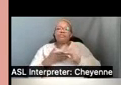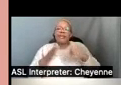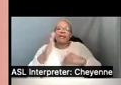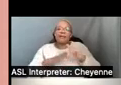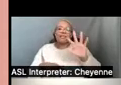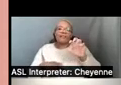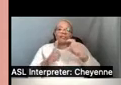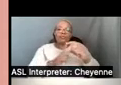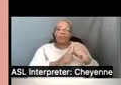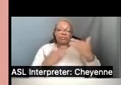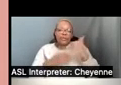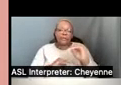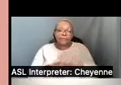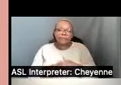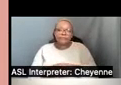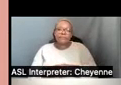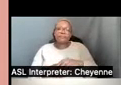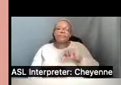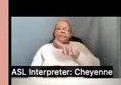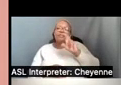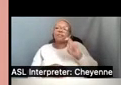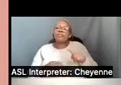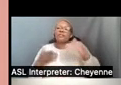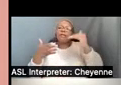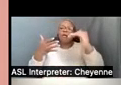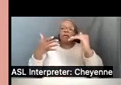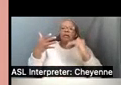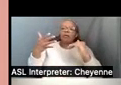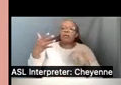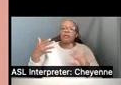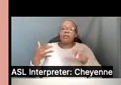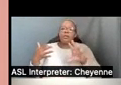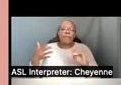only write town 500 words. This question doesn't ask you to list your bio.